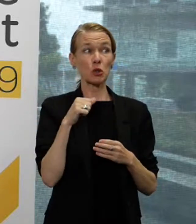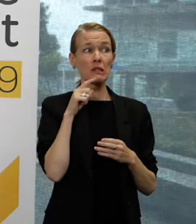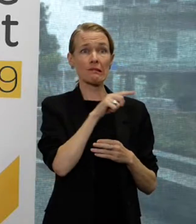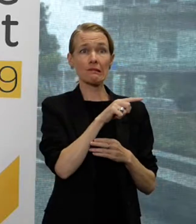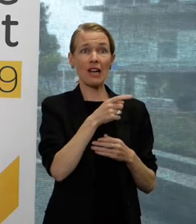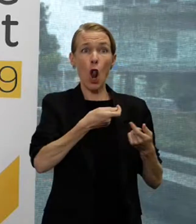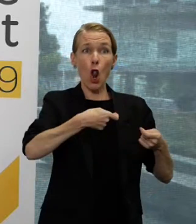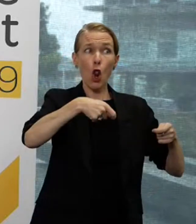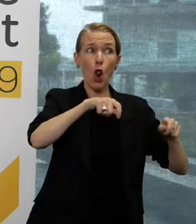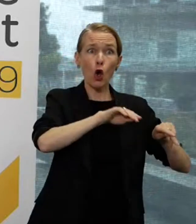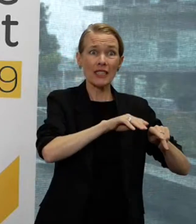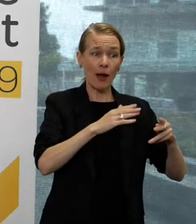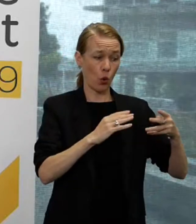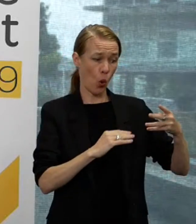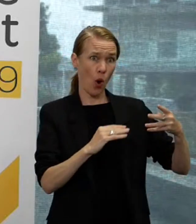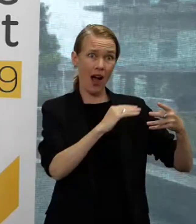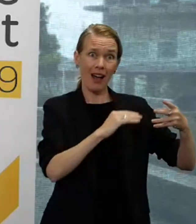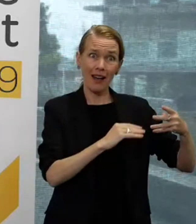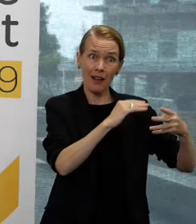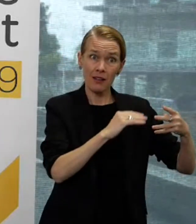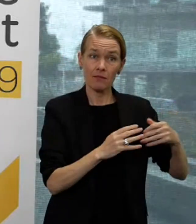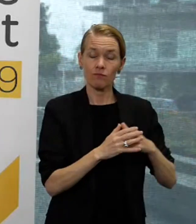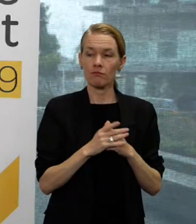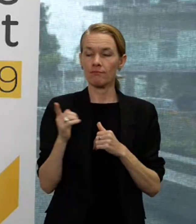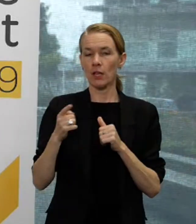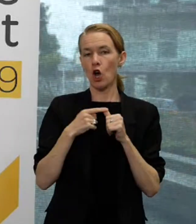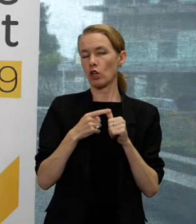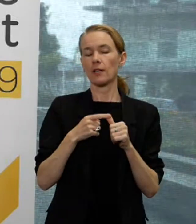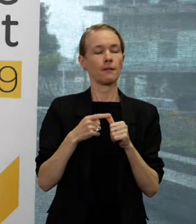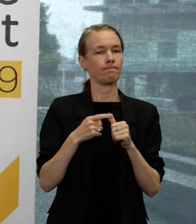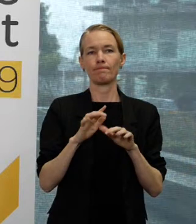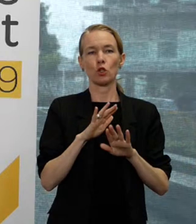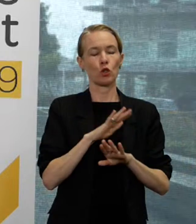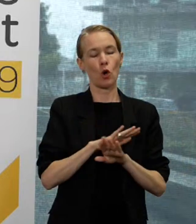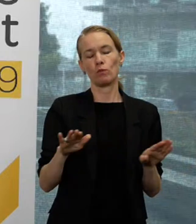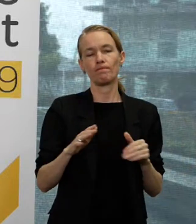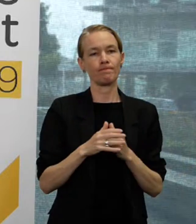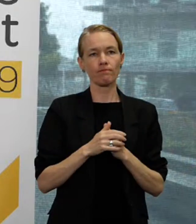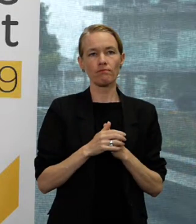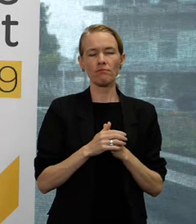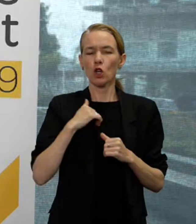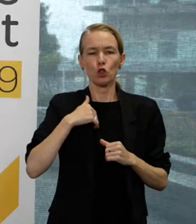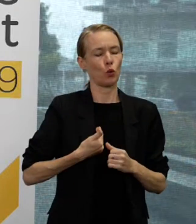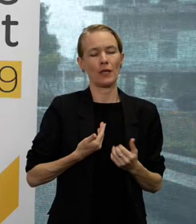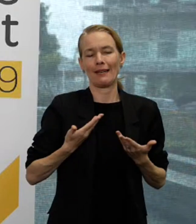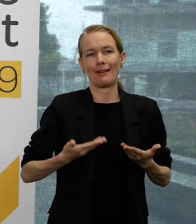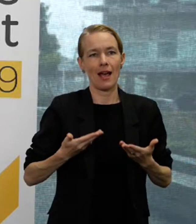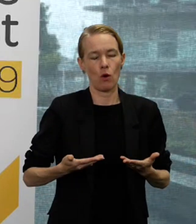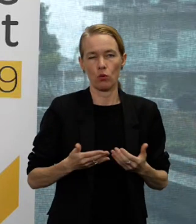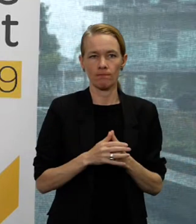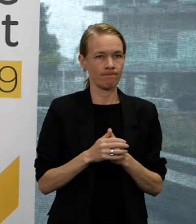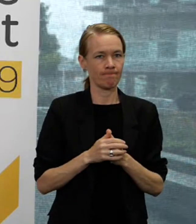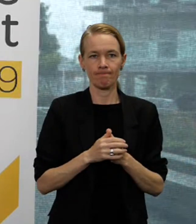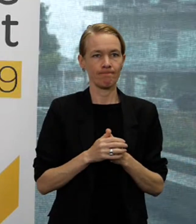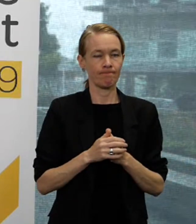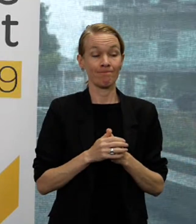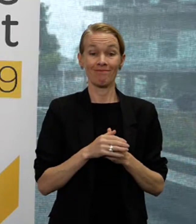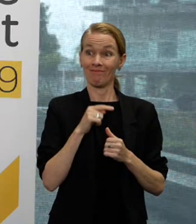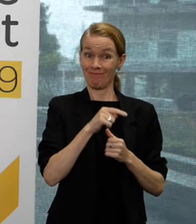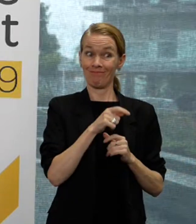No, we haven't and we're not considering that at the moment. Again, I think if you look at the description of this case,